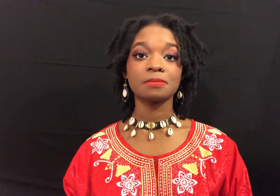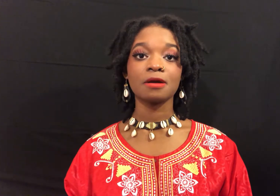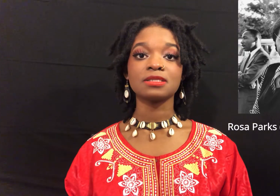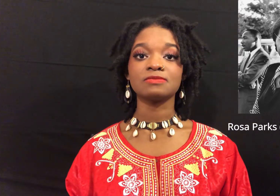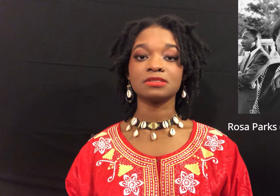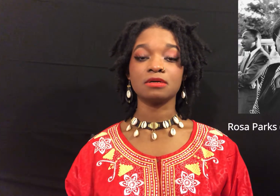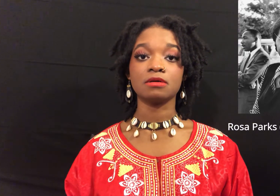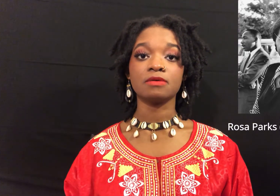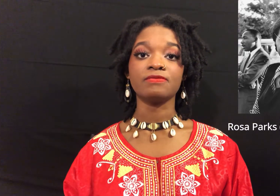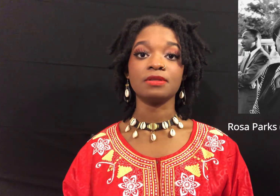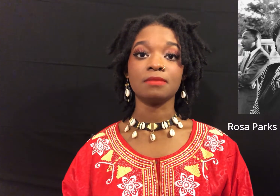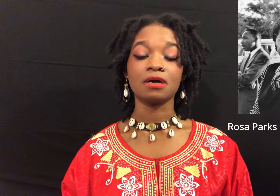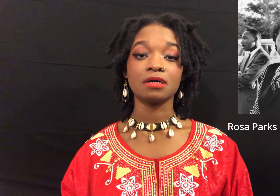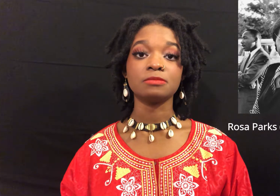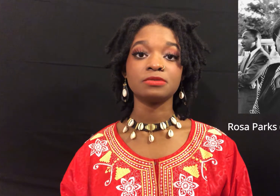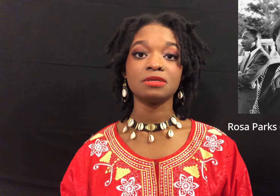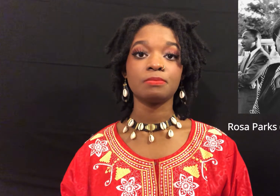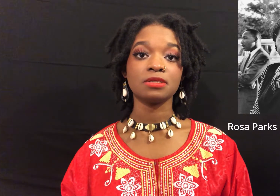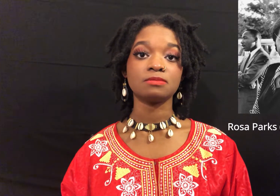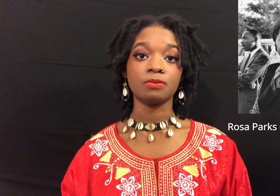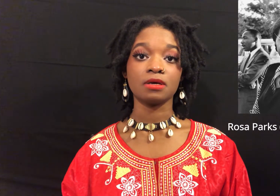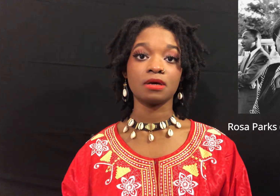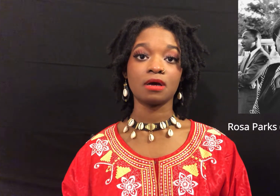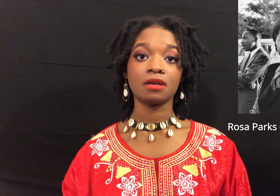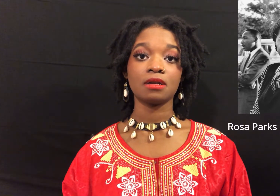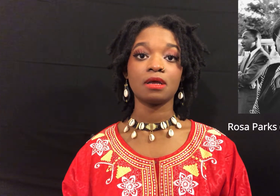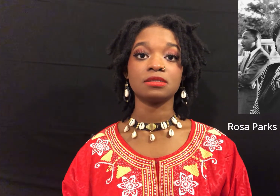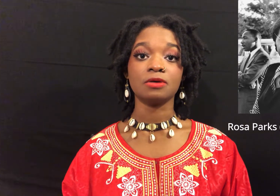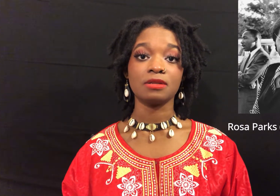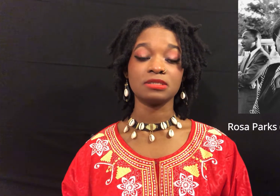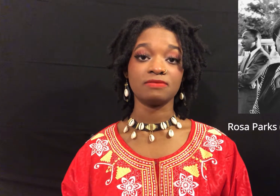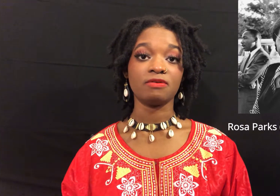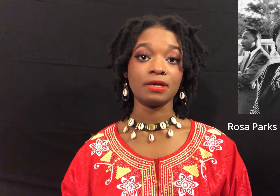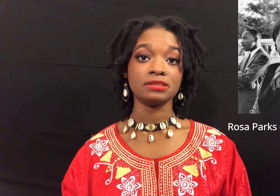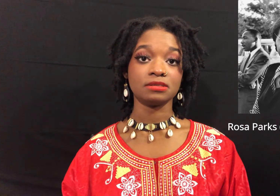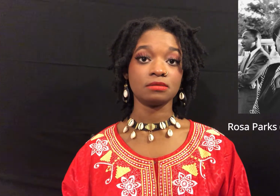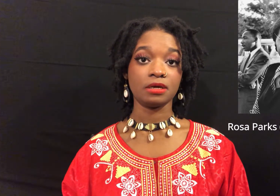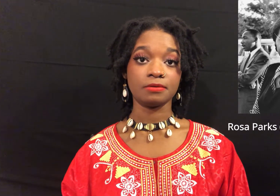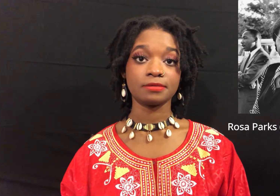Rosa Parks was known for the Montgomery bus boycott during the civil rights era.